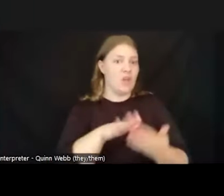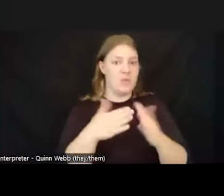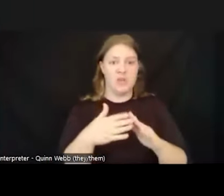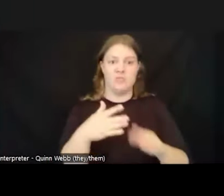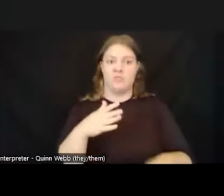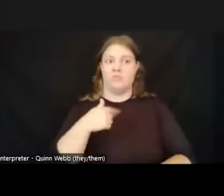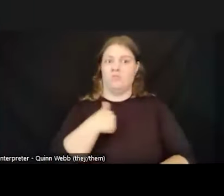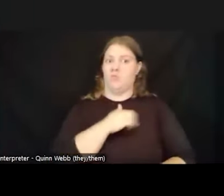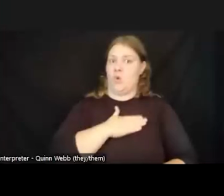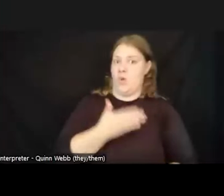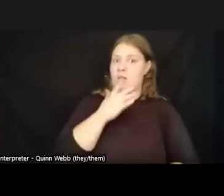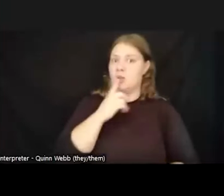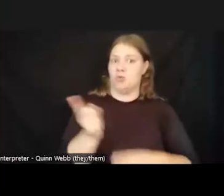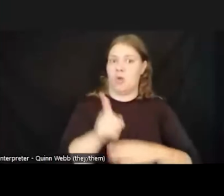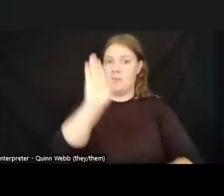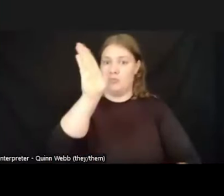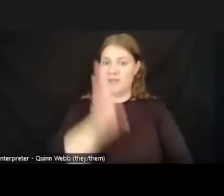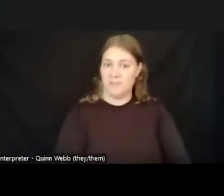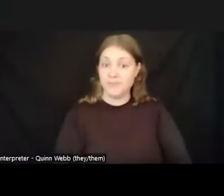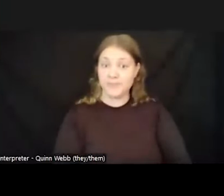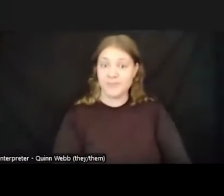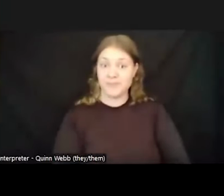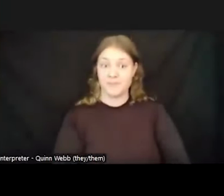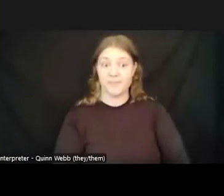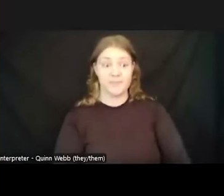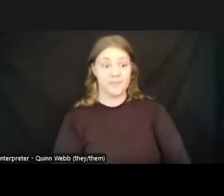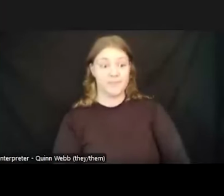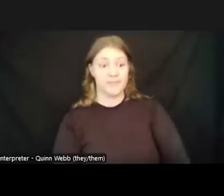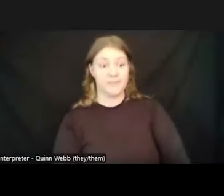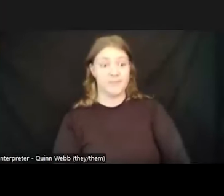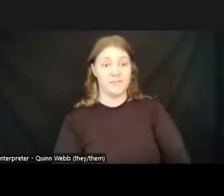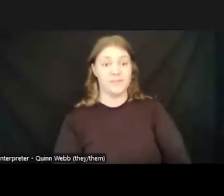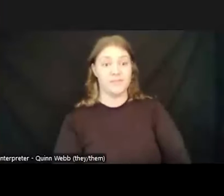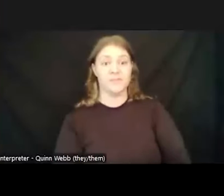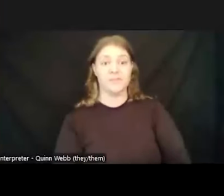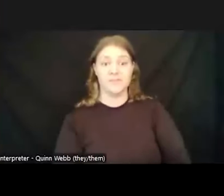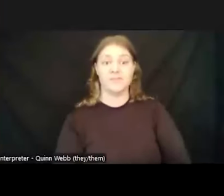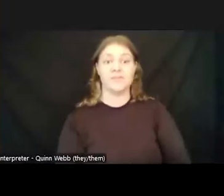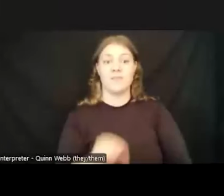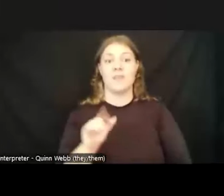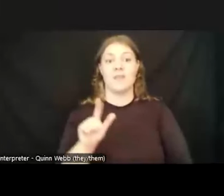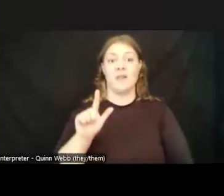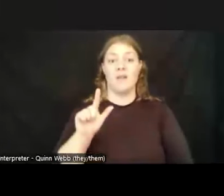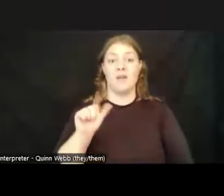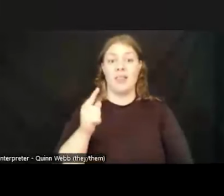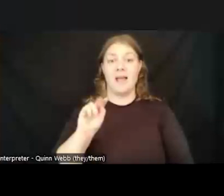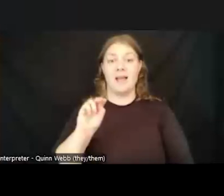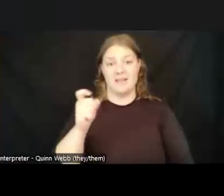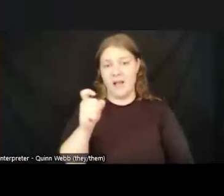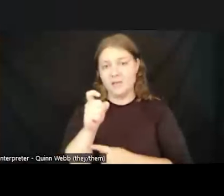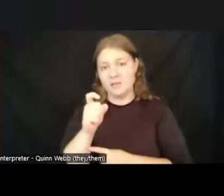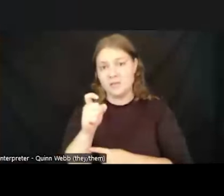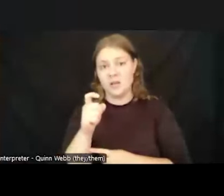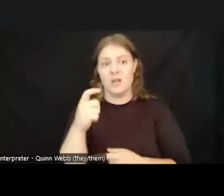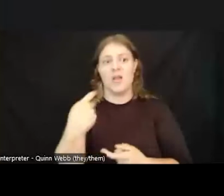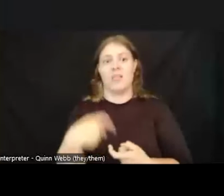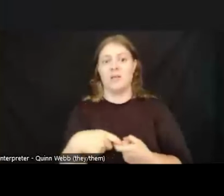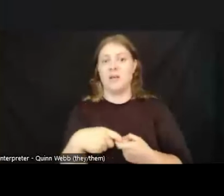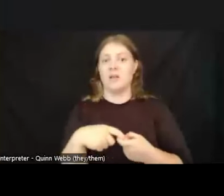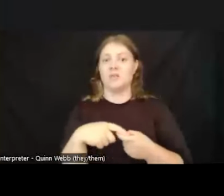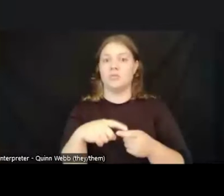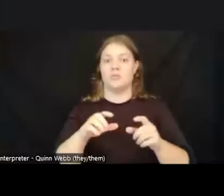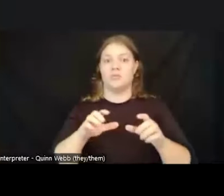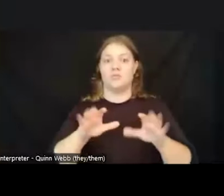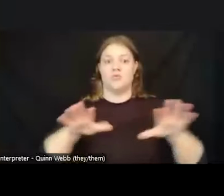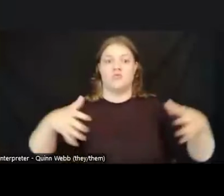that we also have the latinx round table which is a group of leaders who have come together to